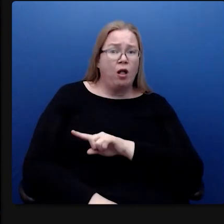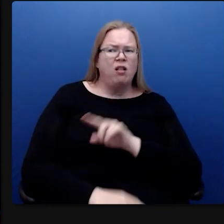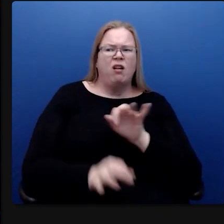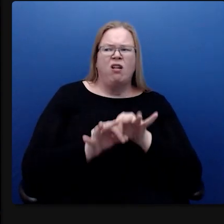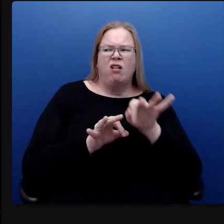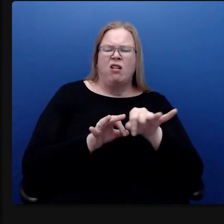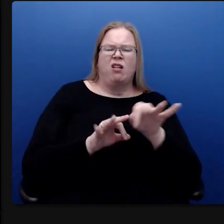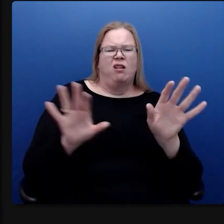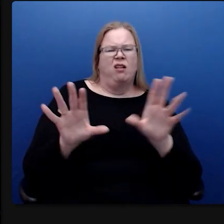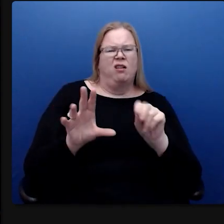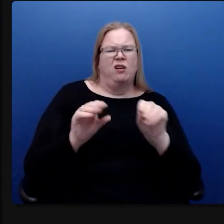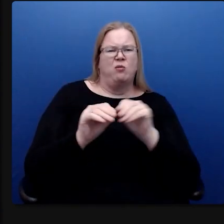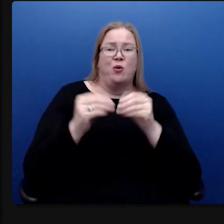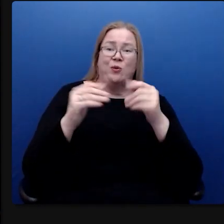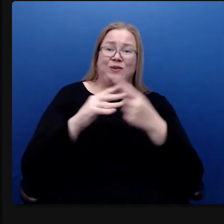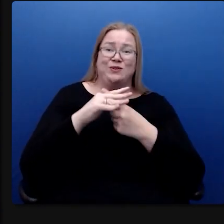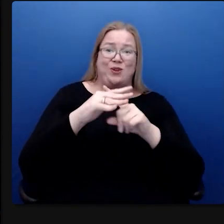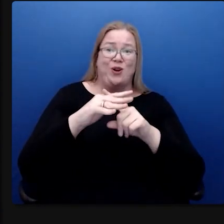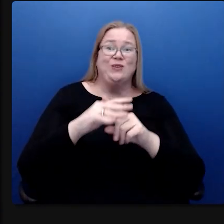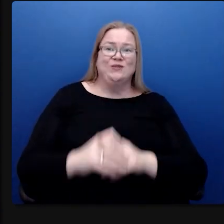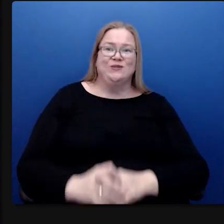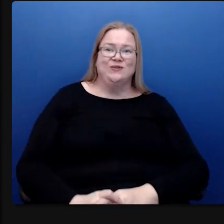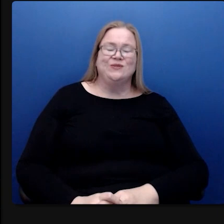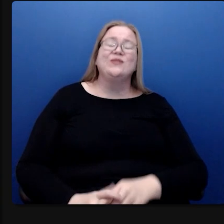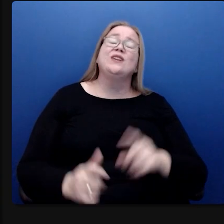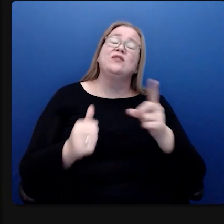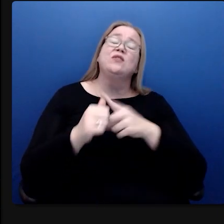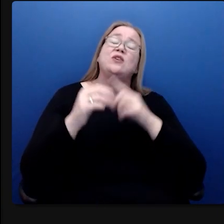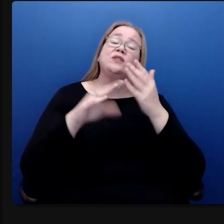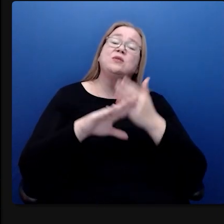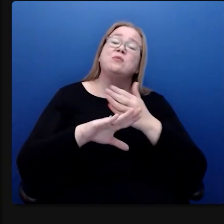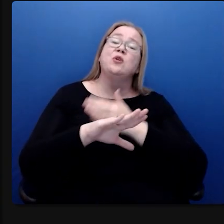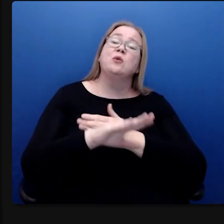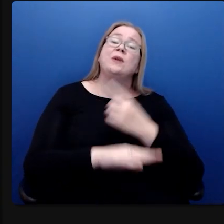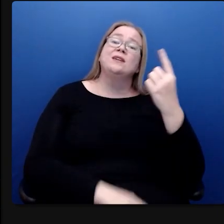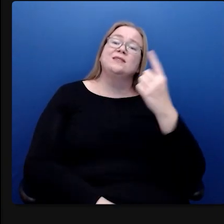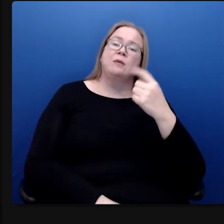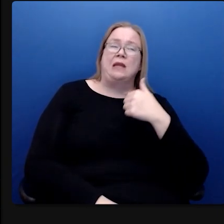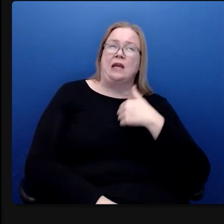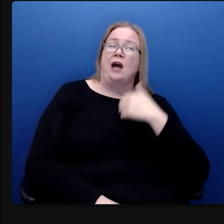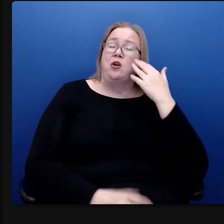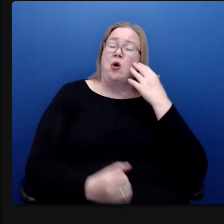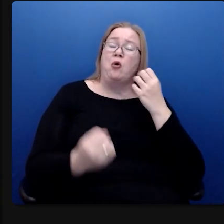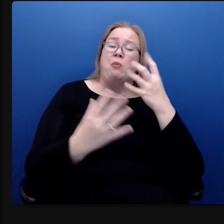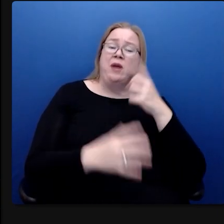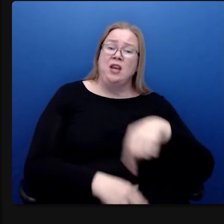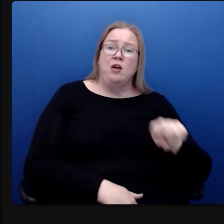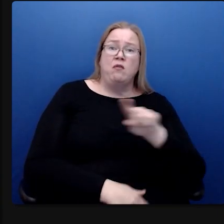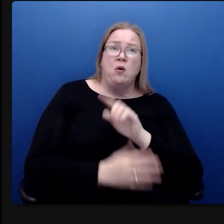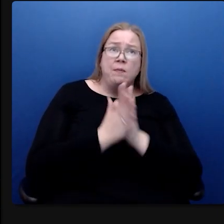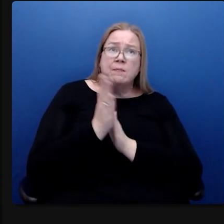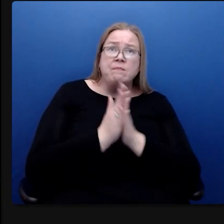Without further ado, let's get started. [David] The first improvement is something I know many of you were waiting for.